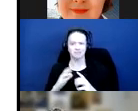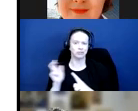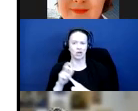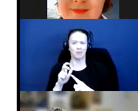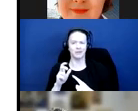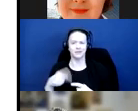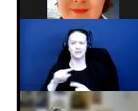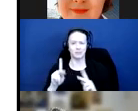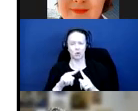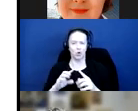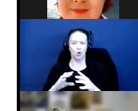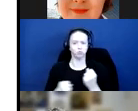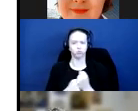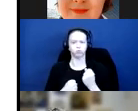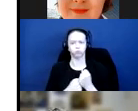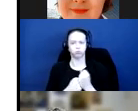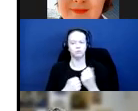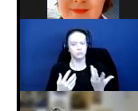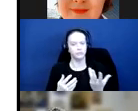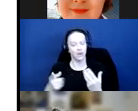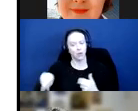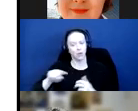they can help you get connected to the rulemaking committee.